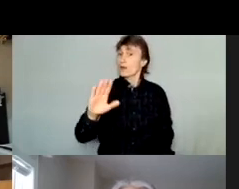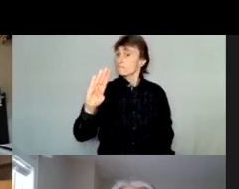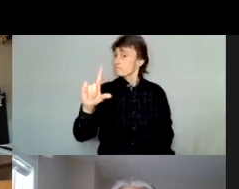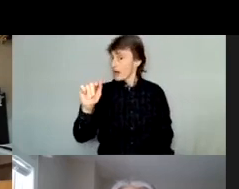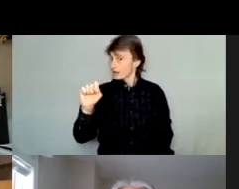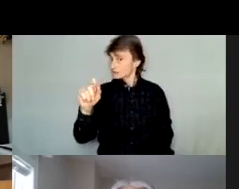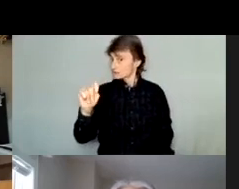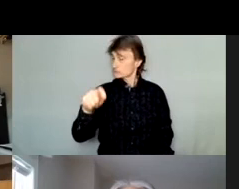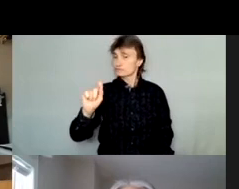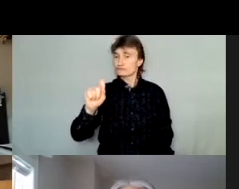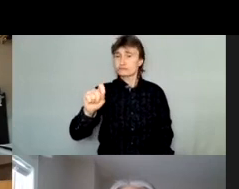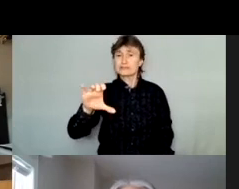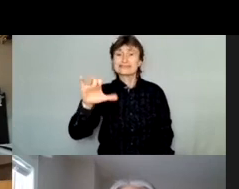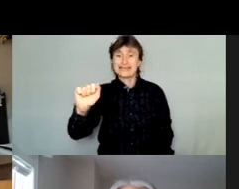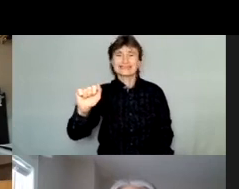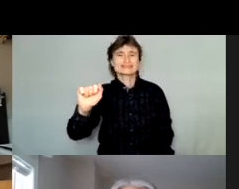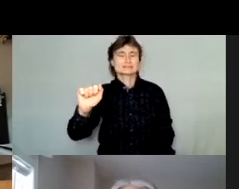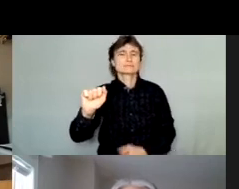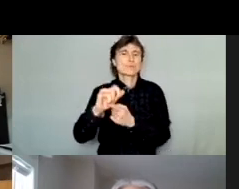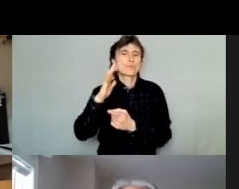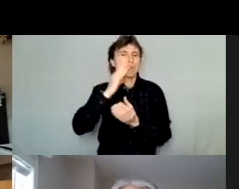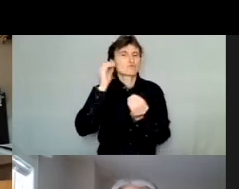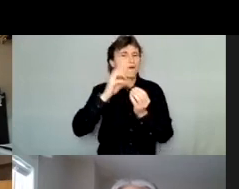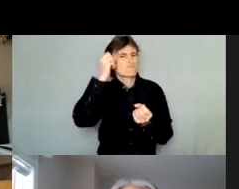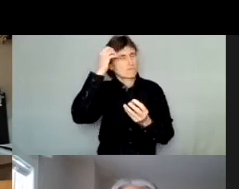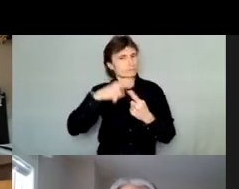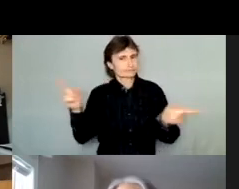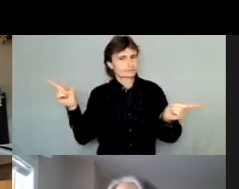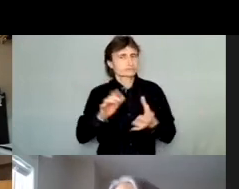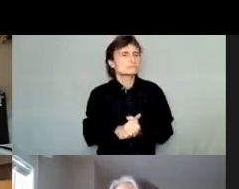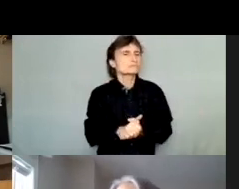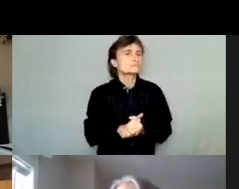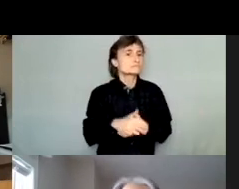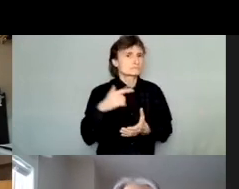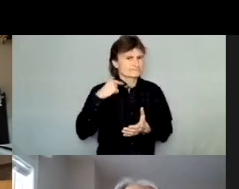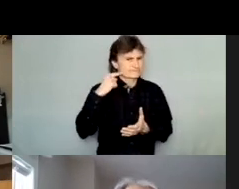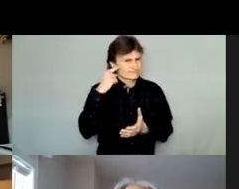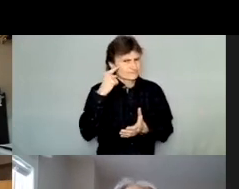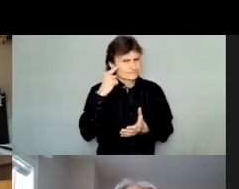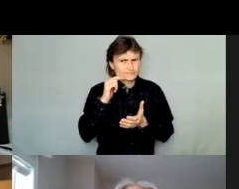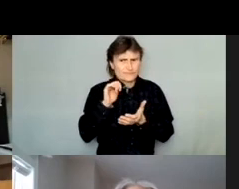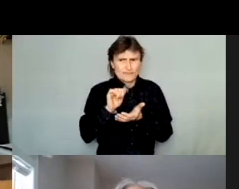So on that note, I think we are finished for today.